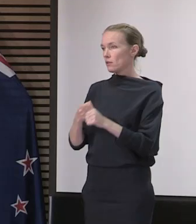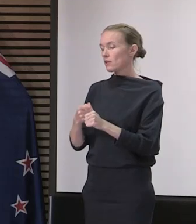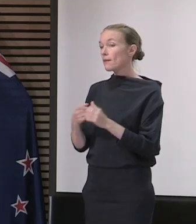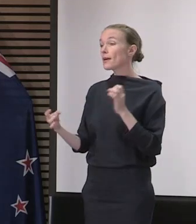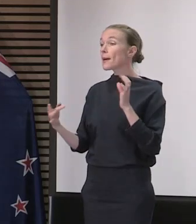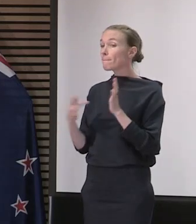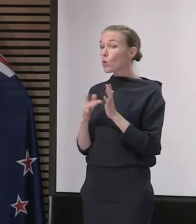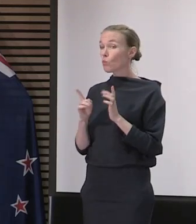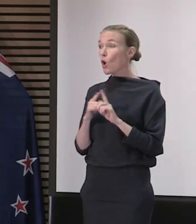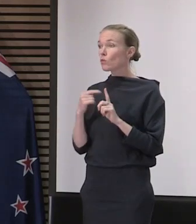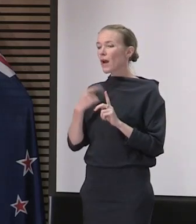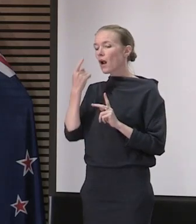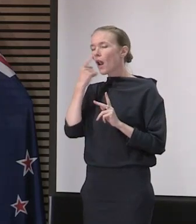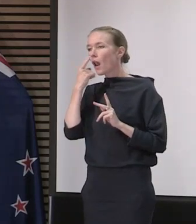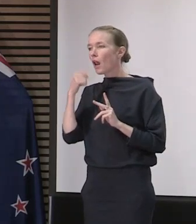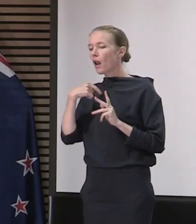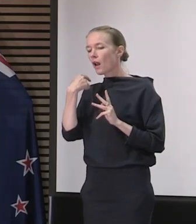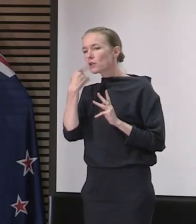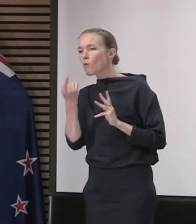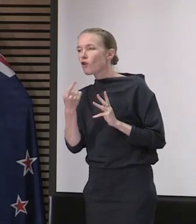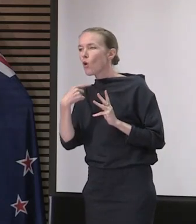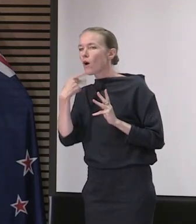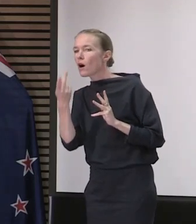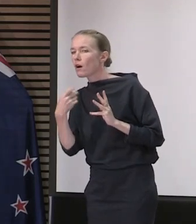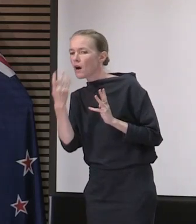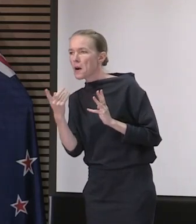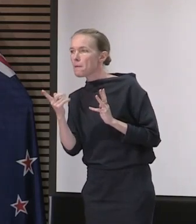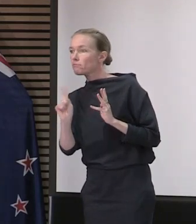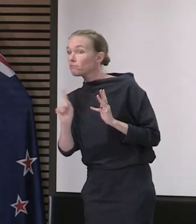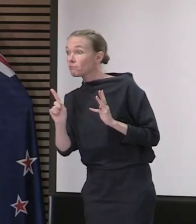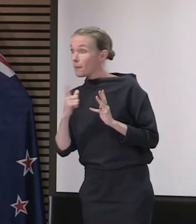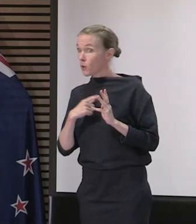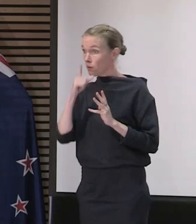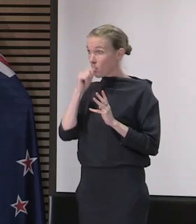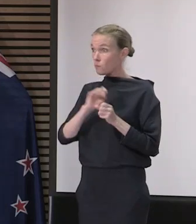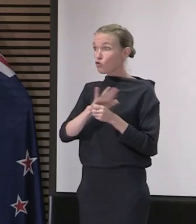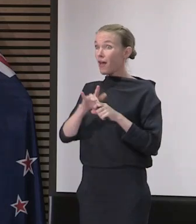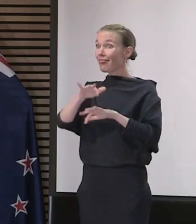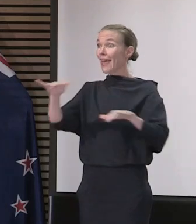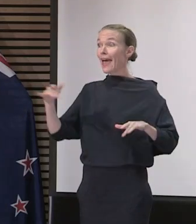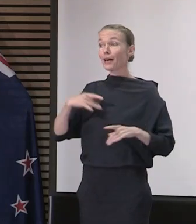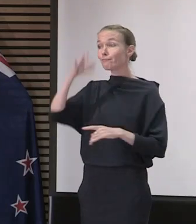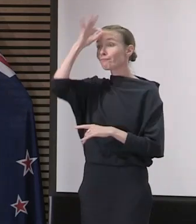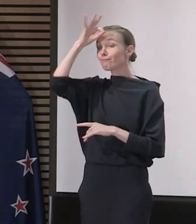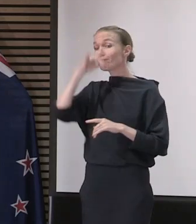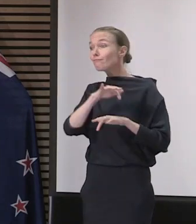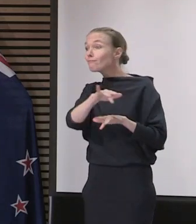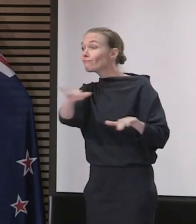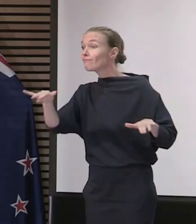thing here of course is that we are still wanting to be sure that there is no